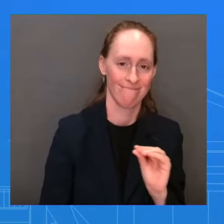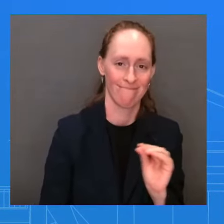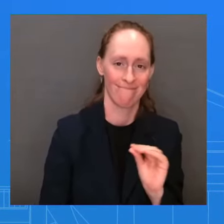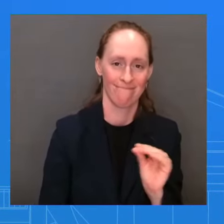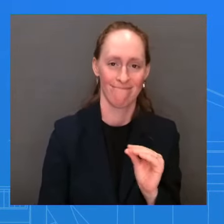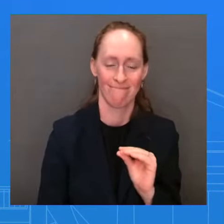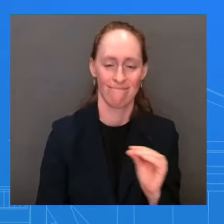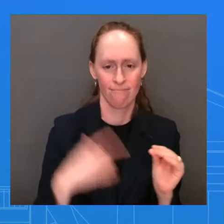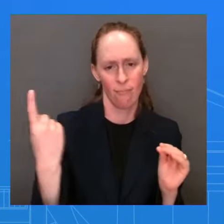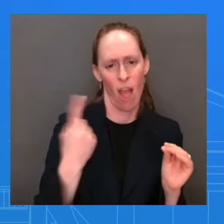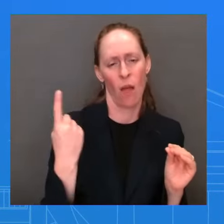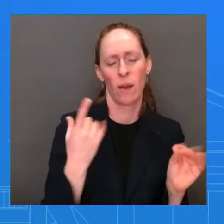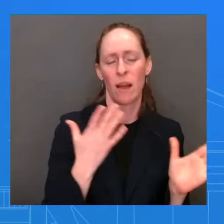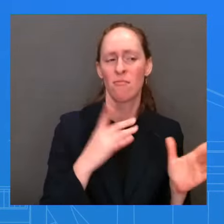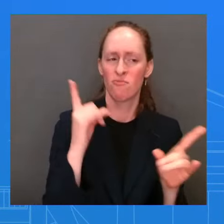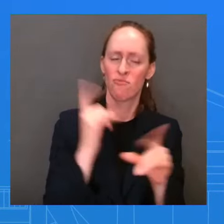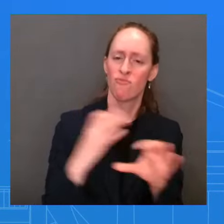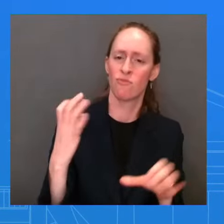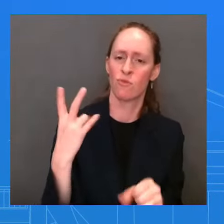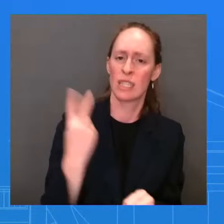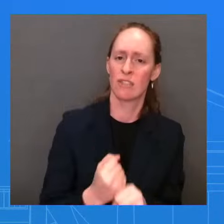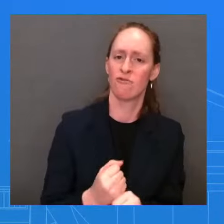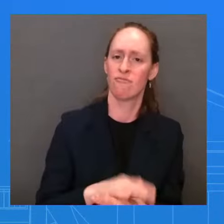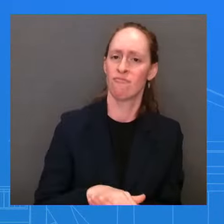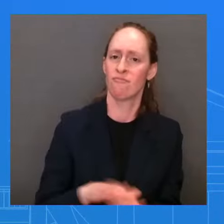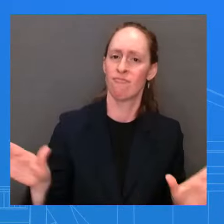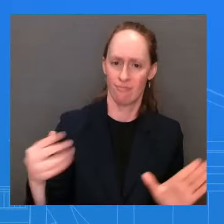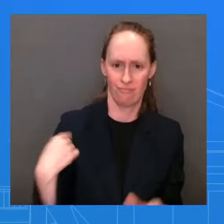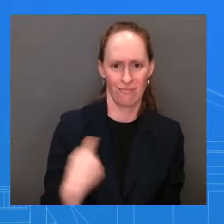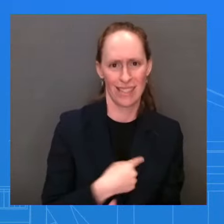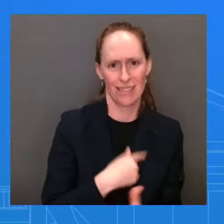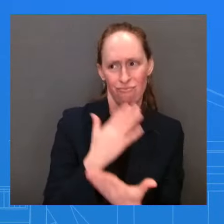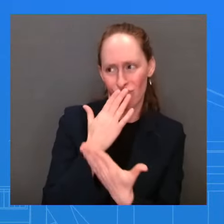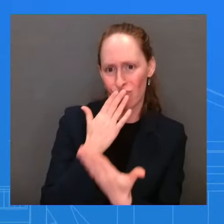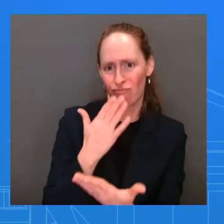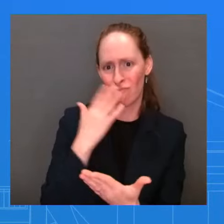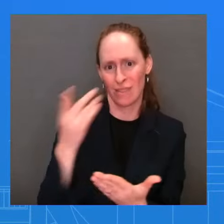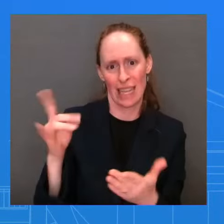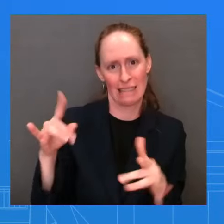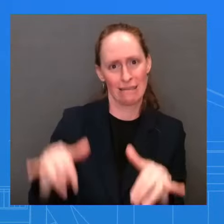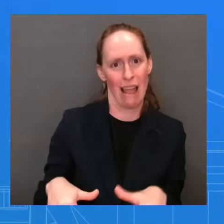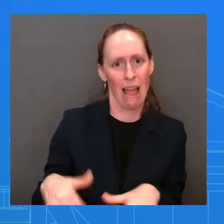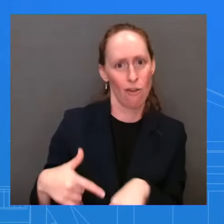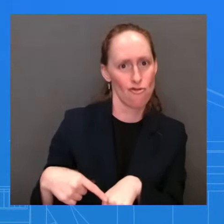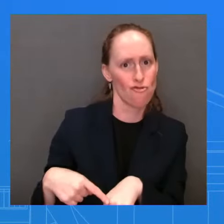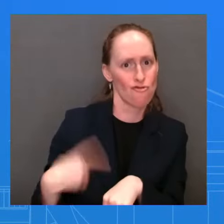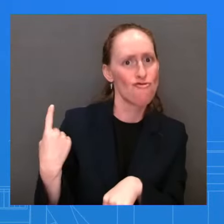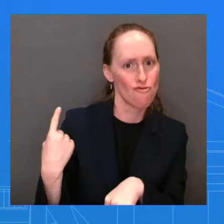And we truly appreciate her service to the American people. Go ahead. The Press: As you know,